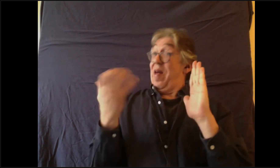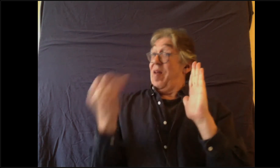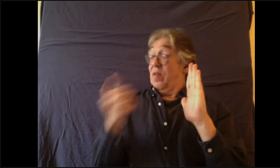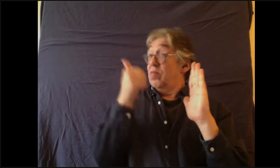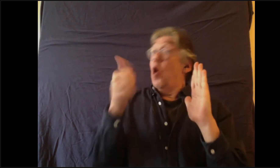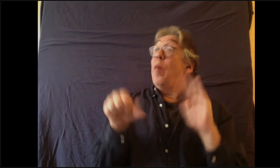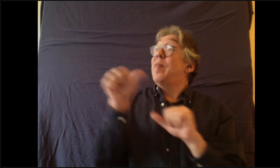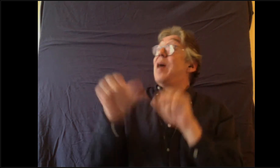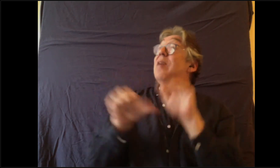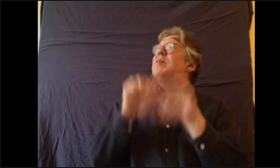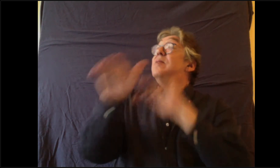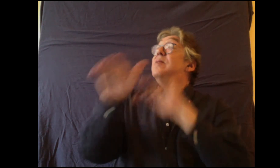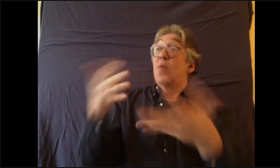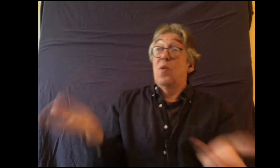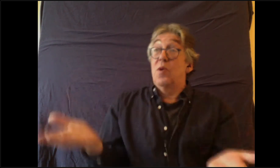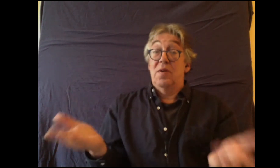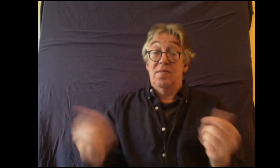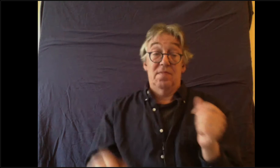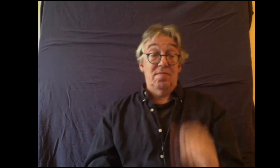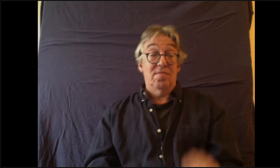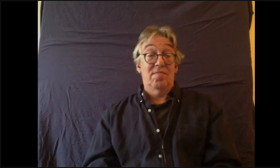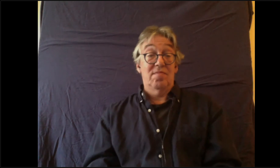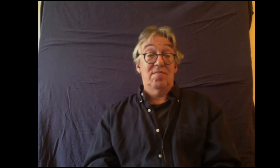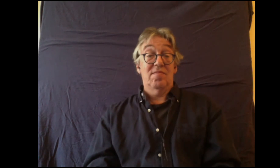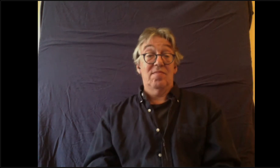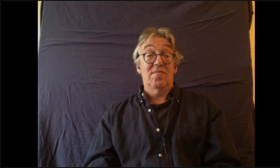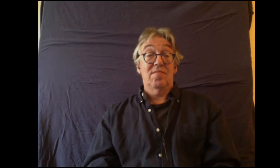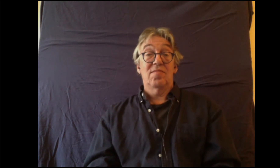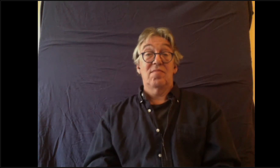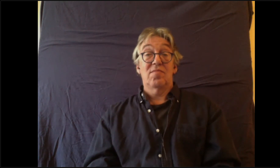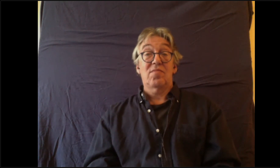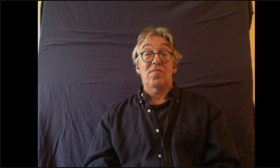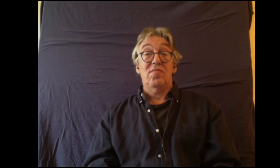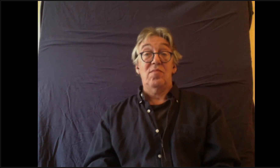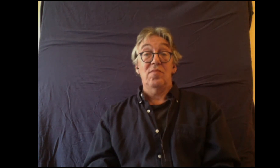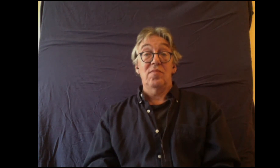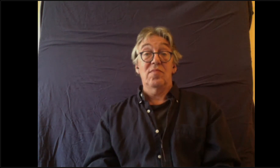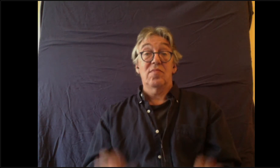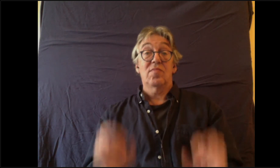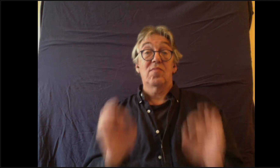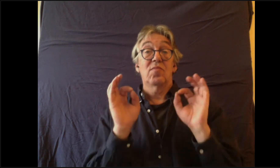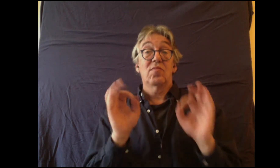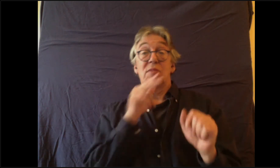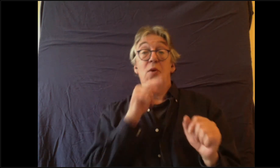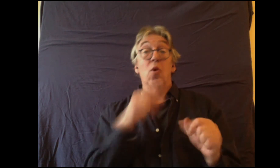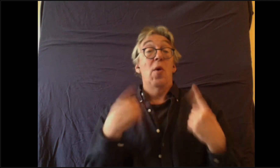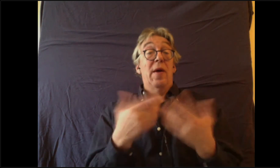We'll include it in our international cooperation strategy